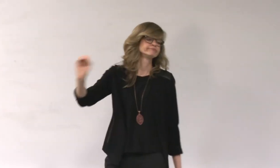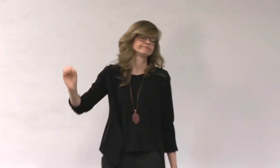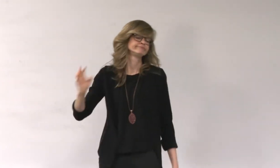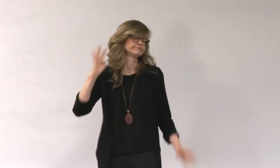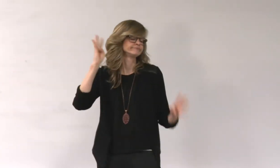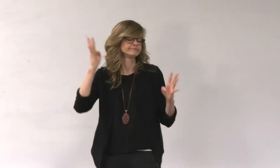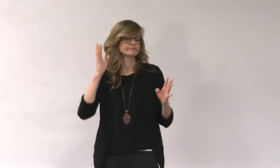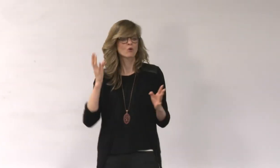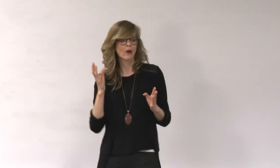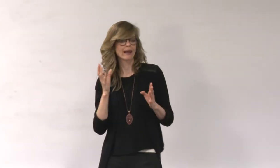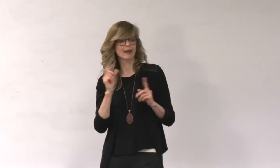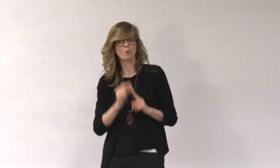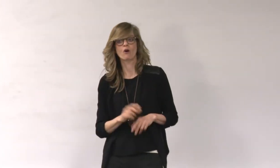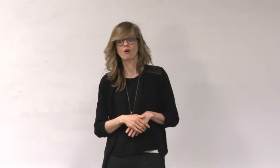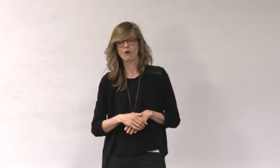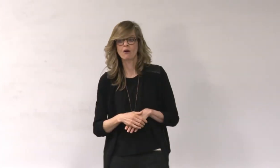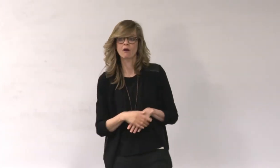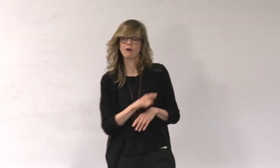THAT'S G-O-O-G-O-L.